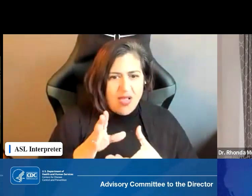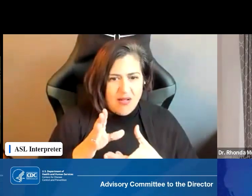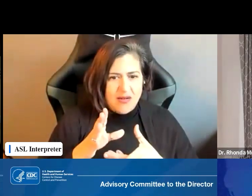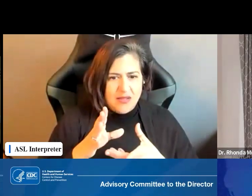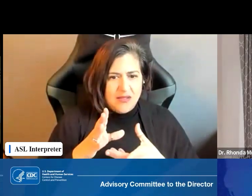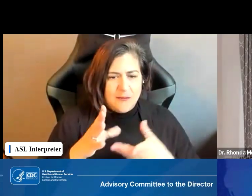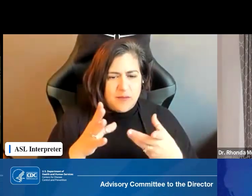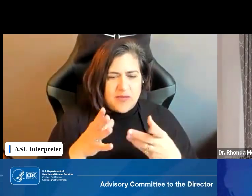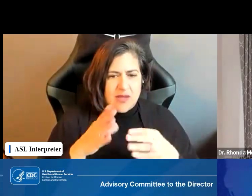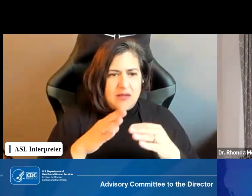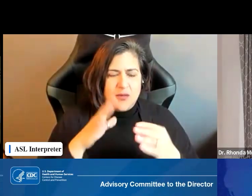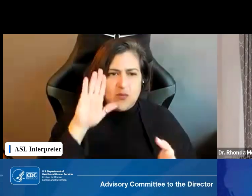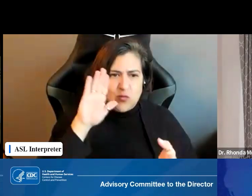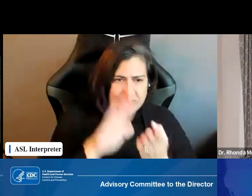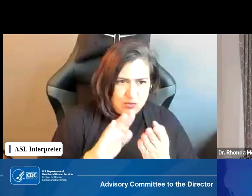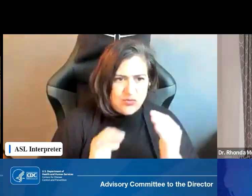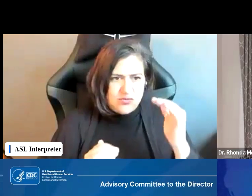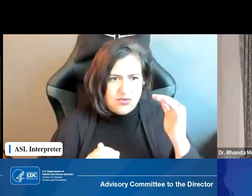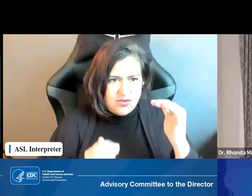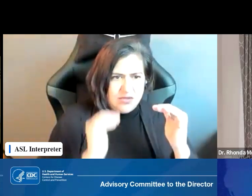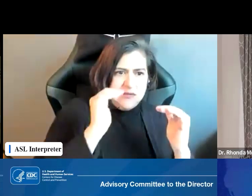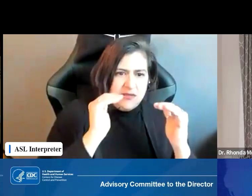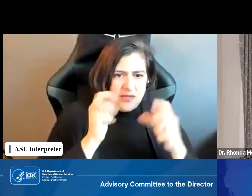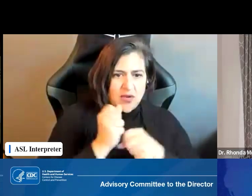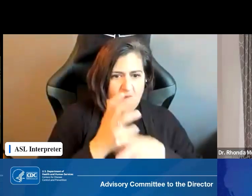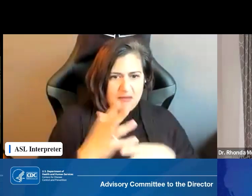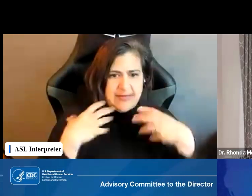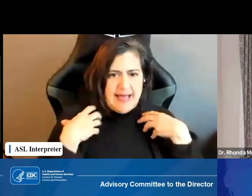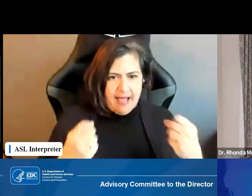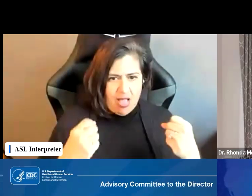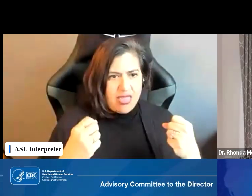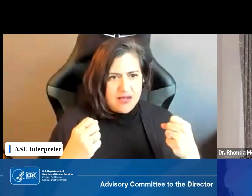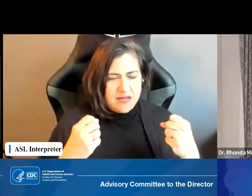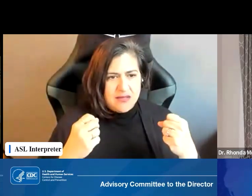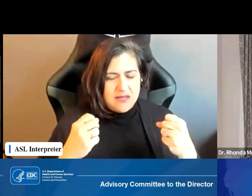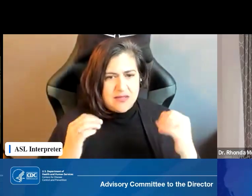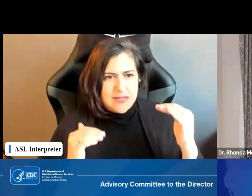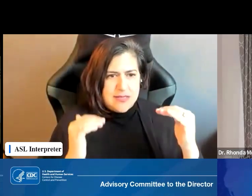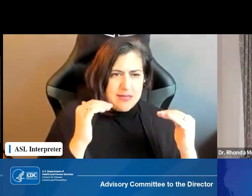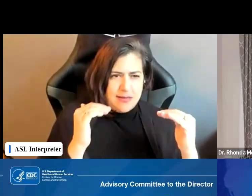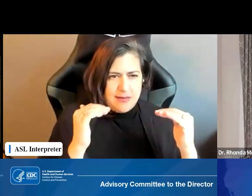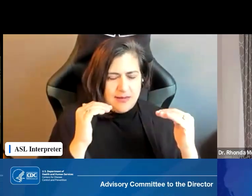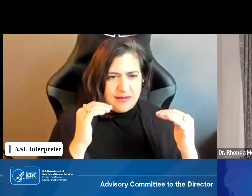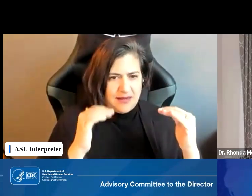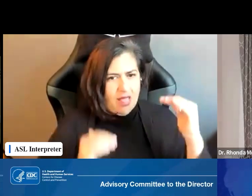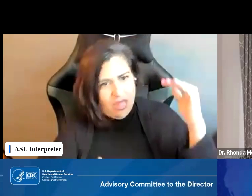Exactly right. So we did, that actually just happened at the end of January.